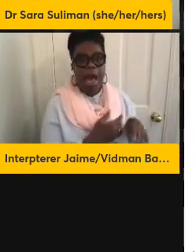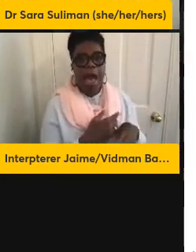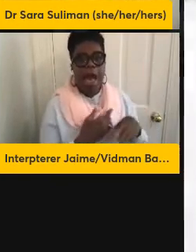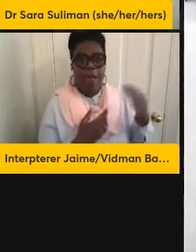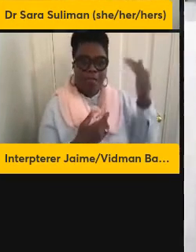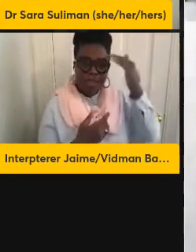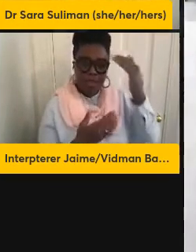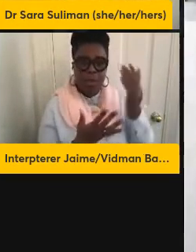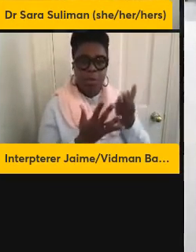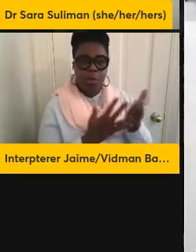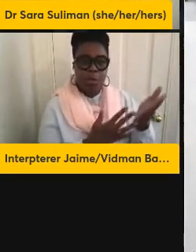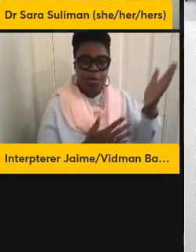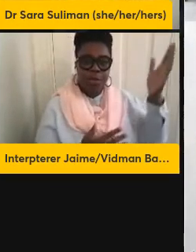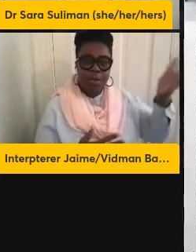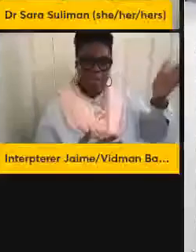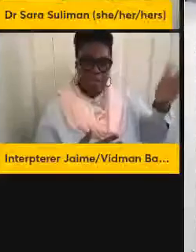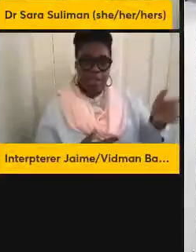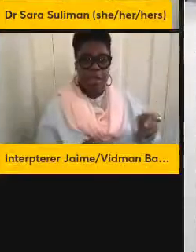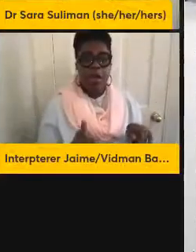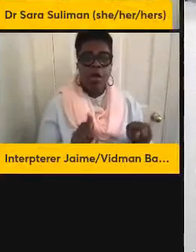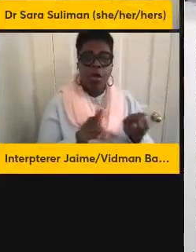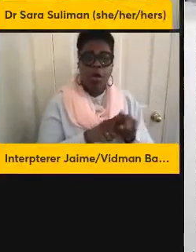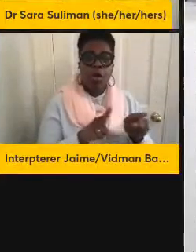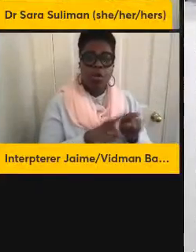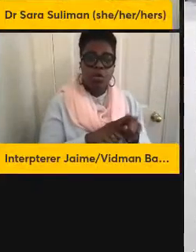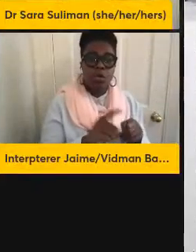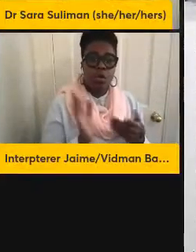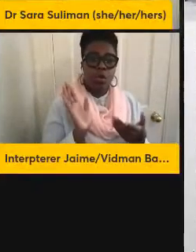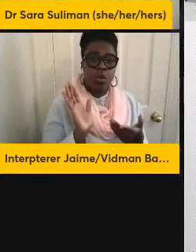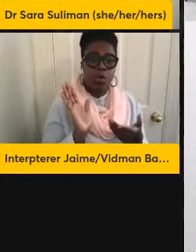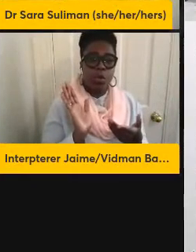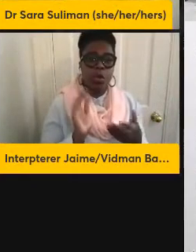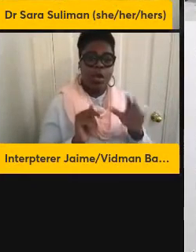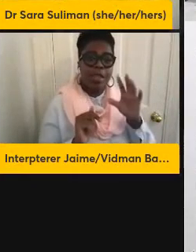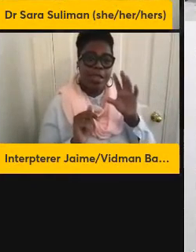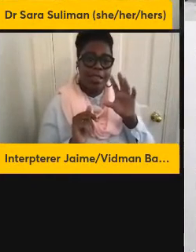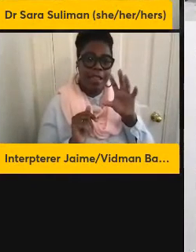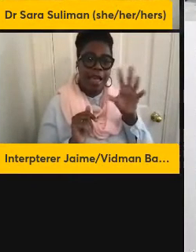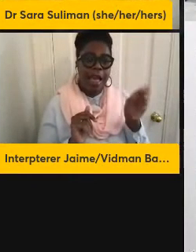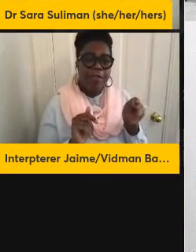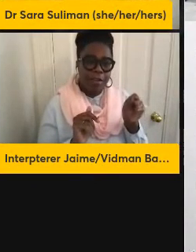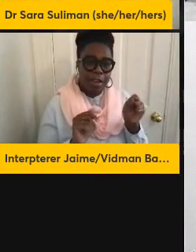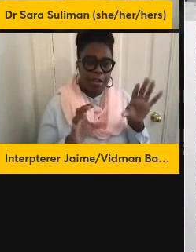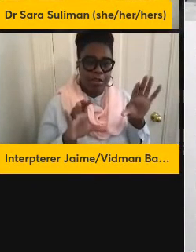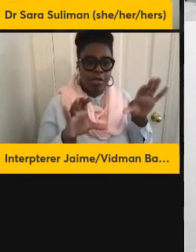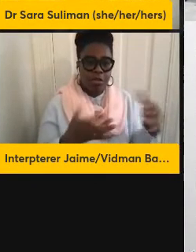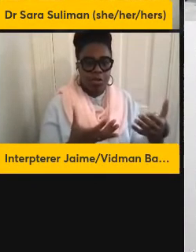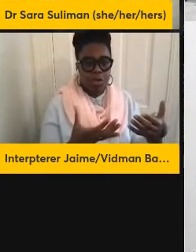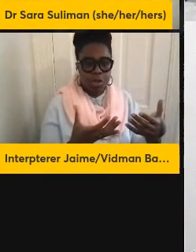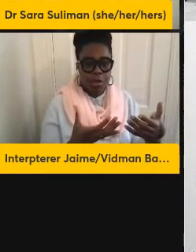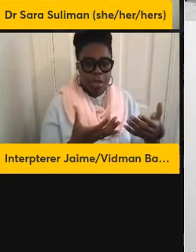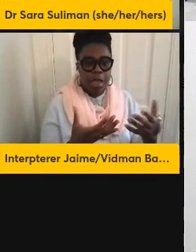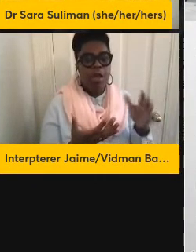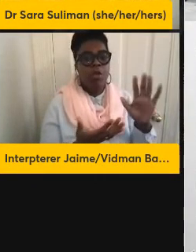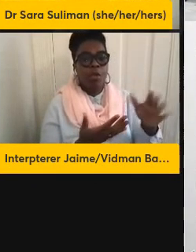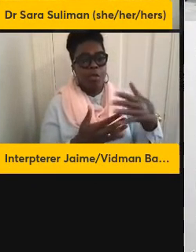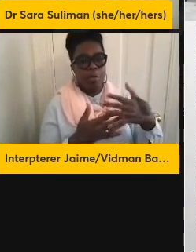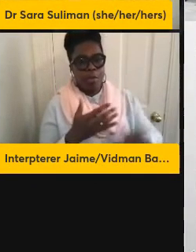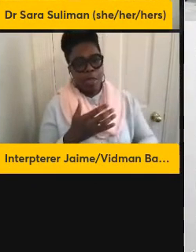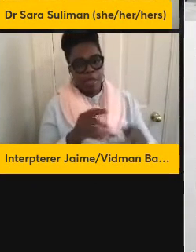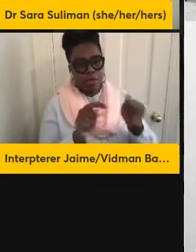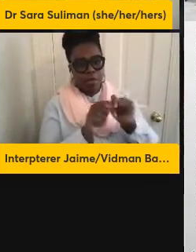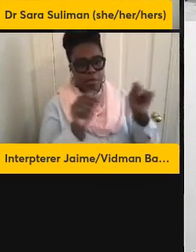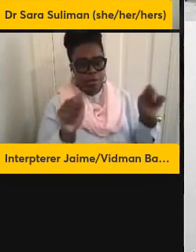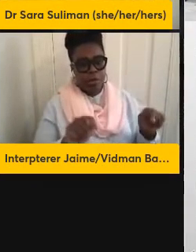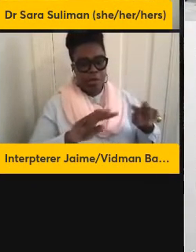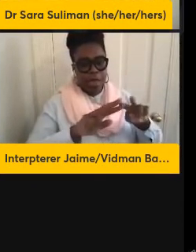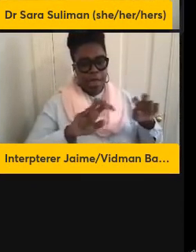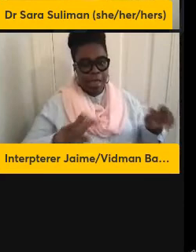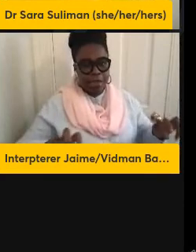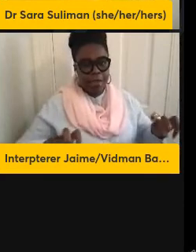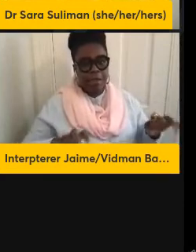presentation, and also the African consortium where we conducted the whole blood transcriptional analysis. And thank you for